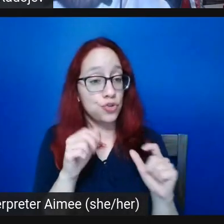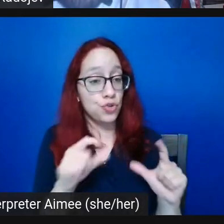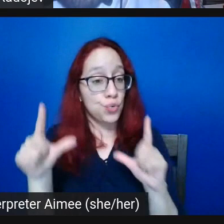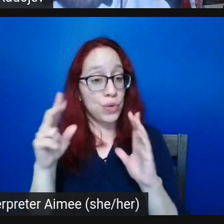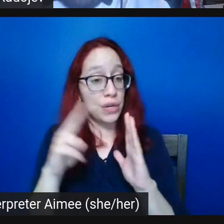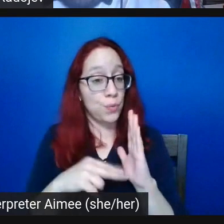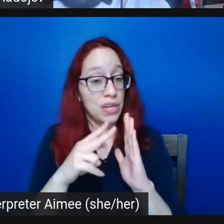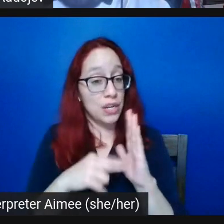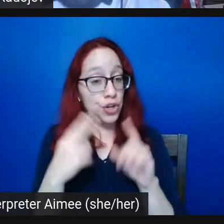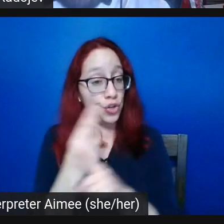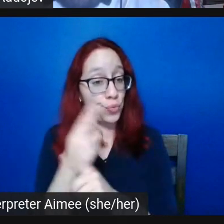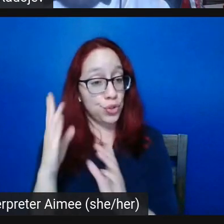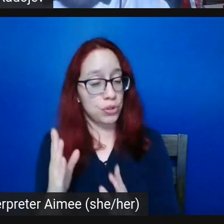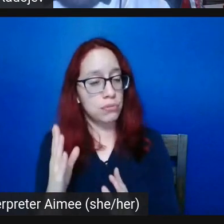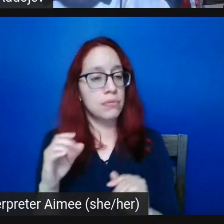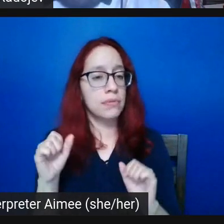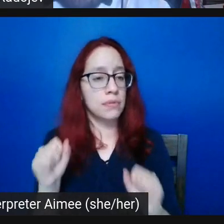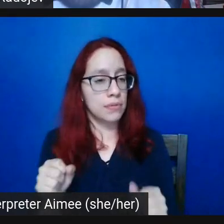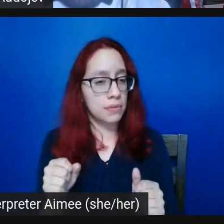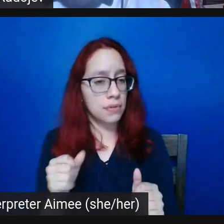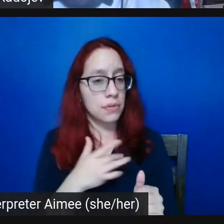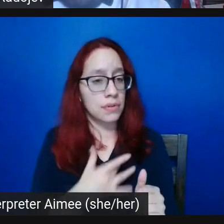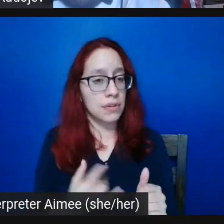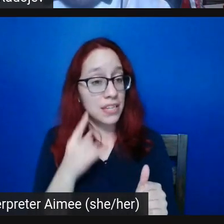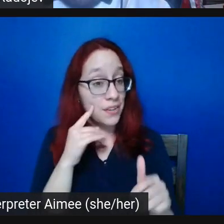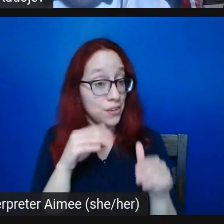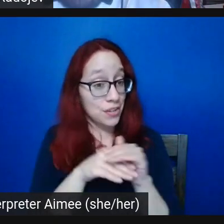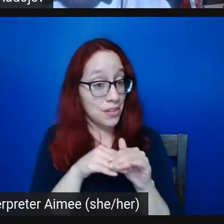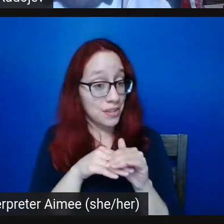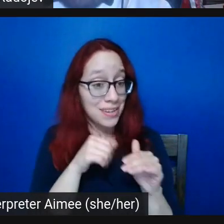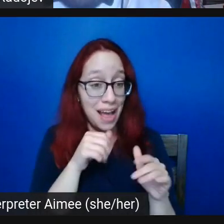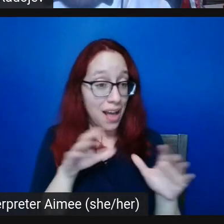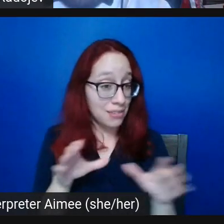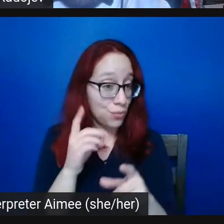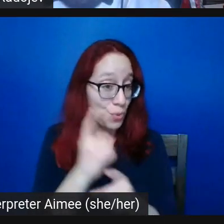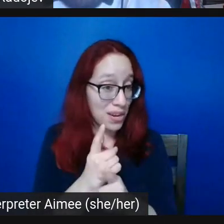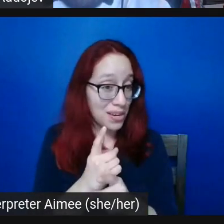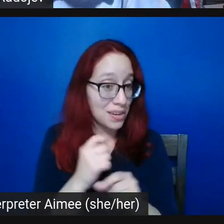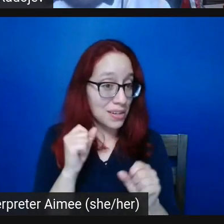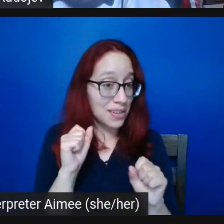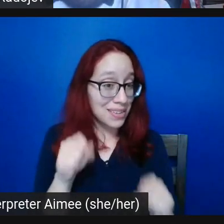if accessibility is not done right, can very often be overwhelming.